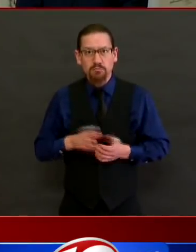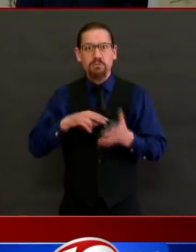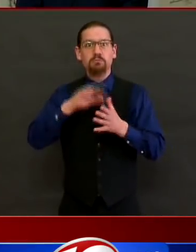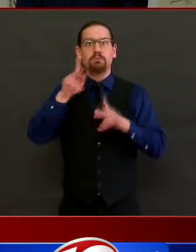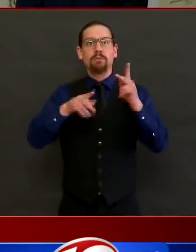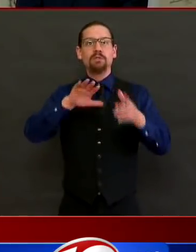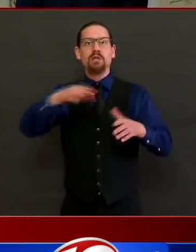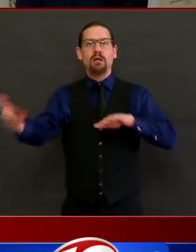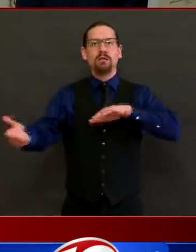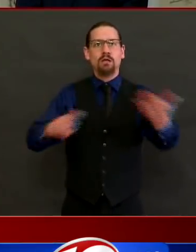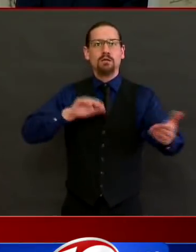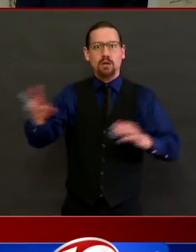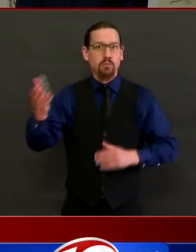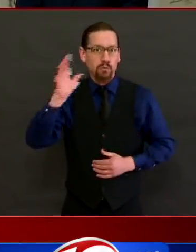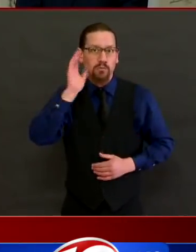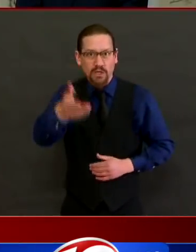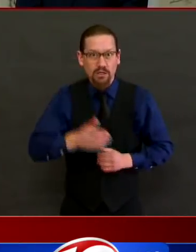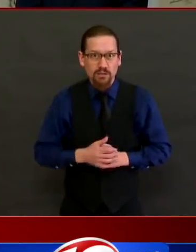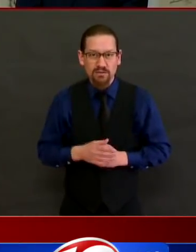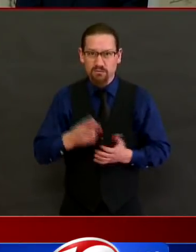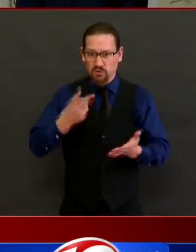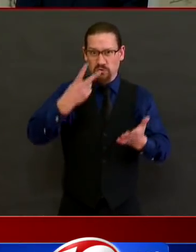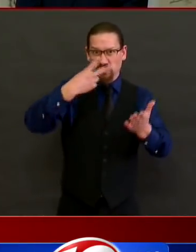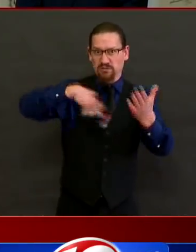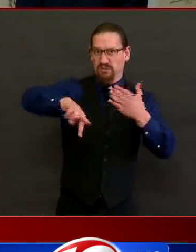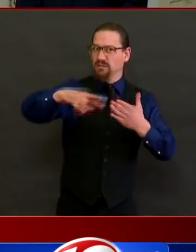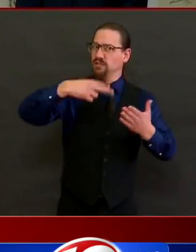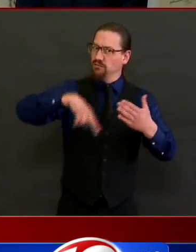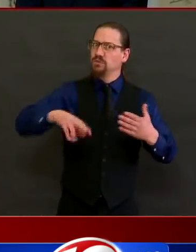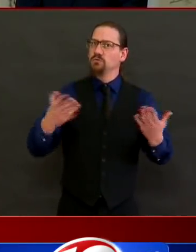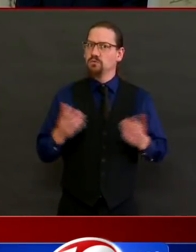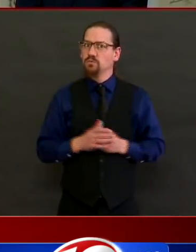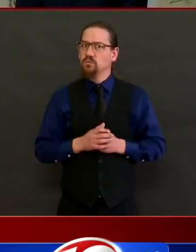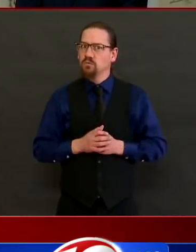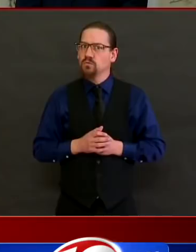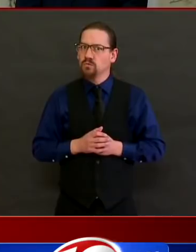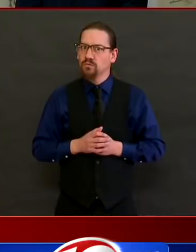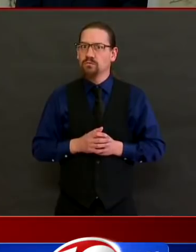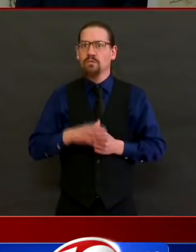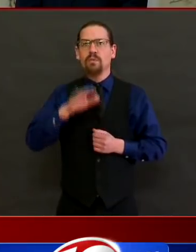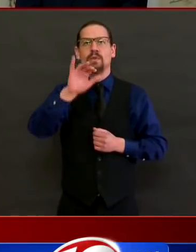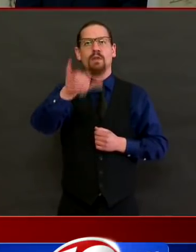NOW IN THE NEXT COUPLE OF WEEKS. MY MANTRA, FROM DAY ONE, IN